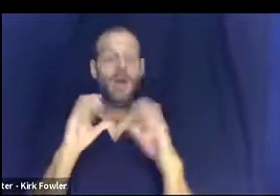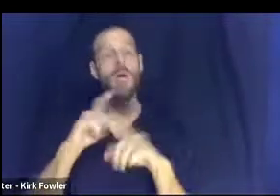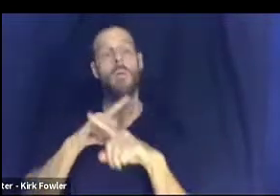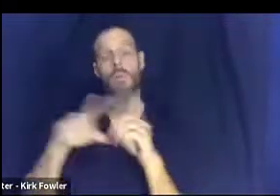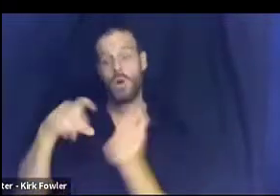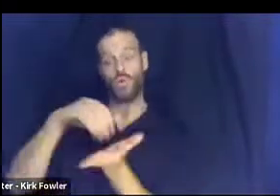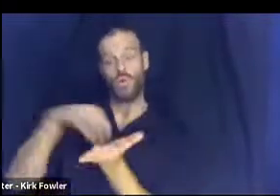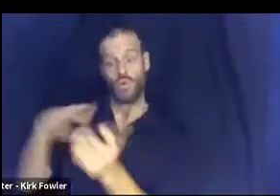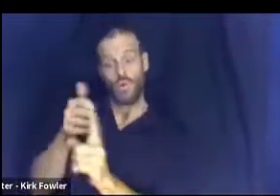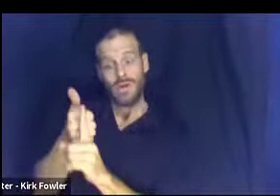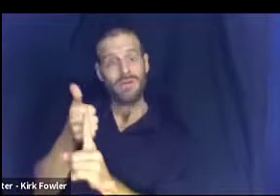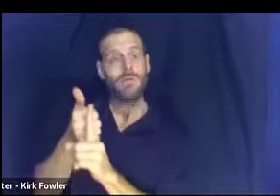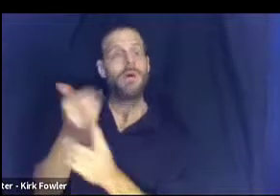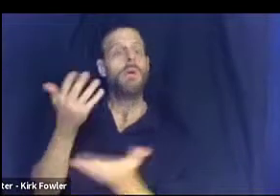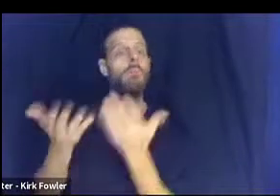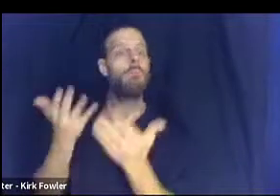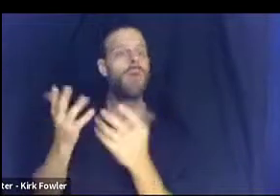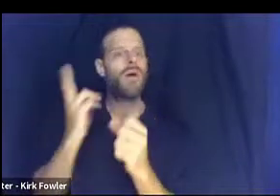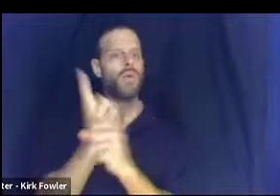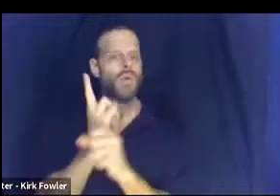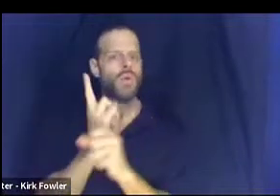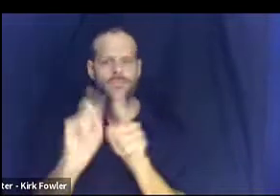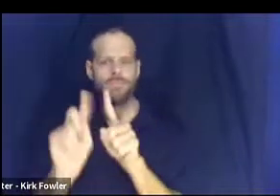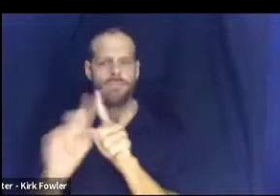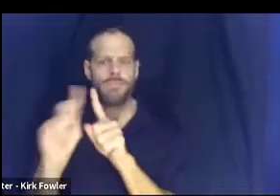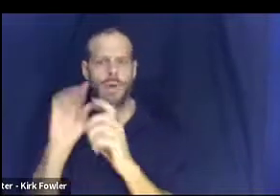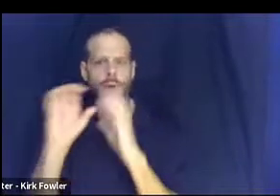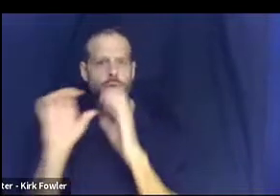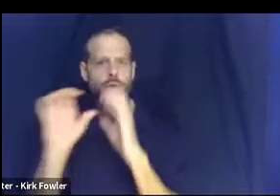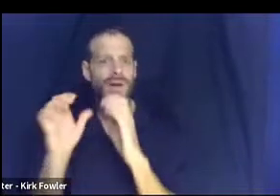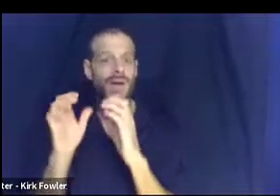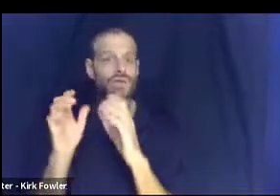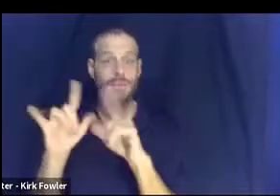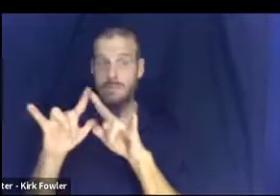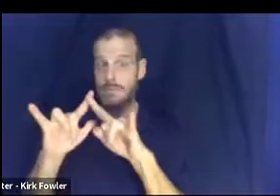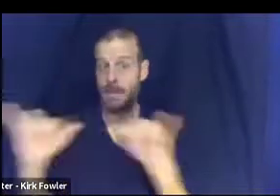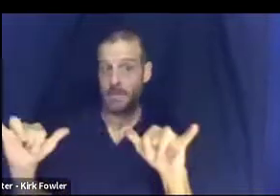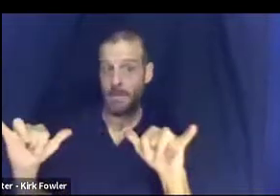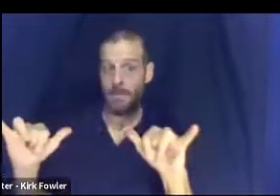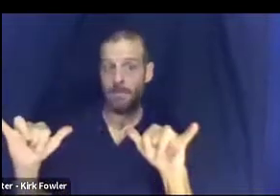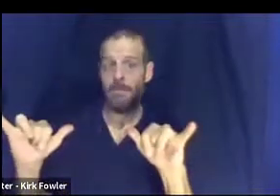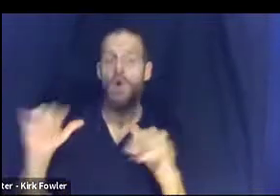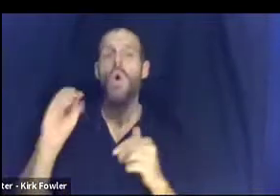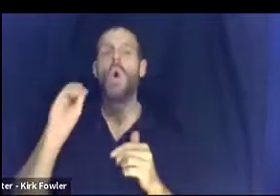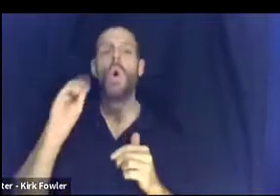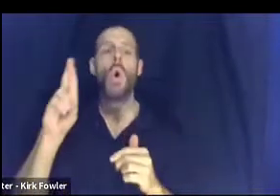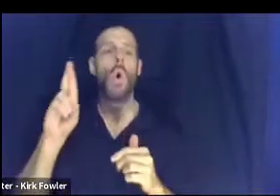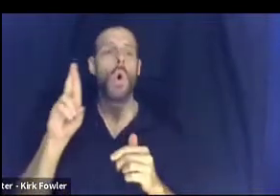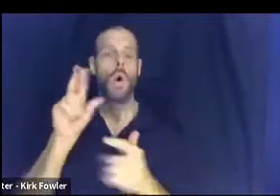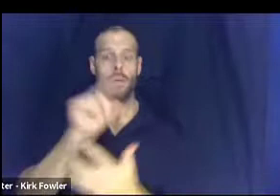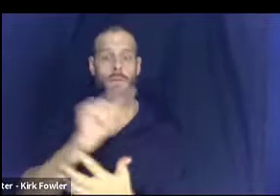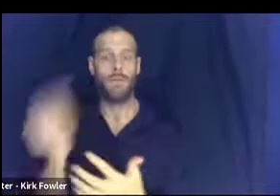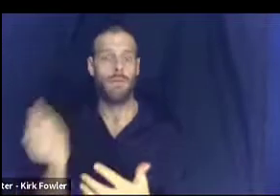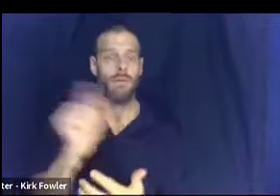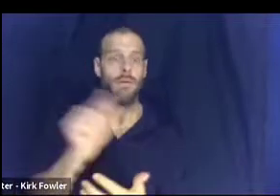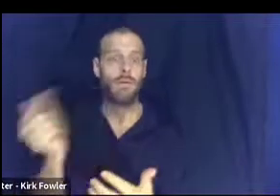different forms or ways of communicating either at the same time or at different times for different purposes.